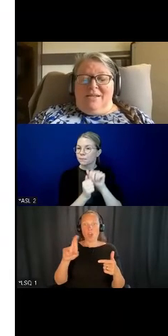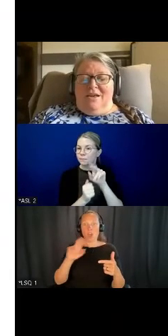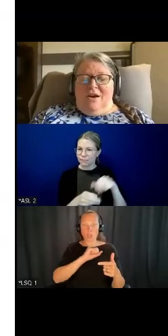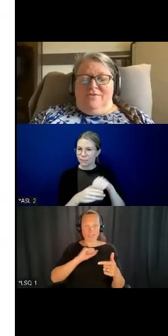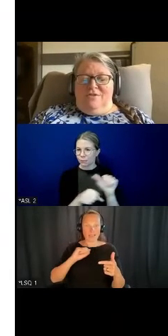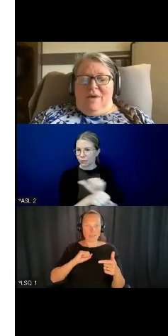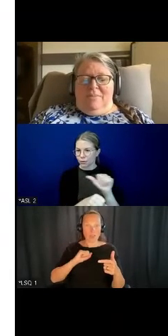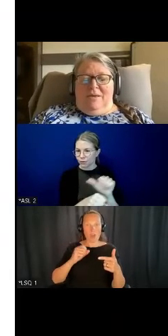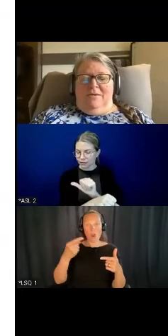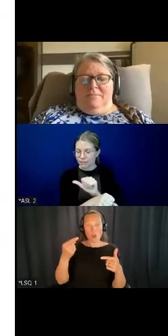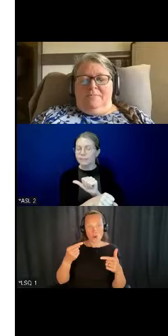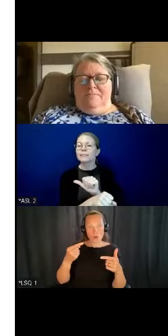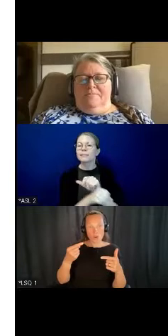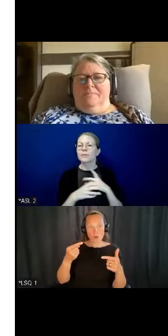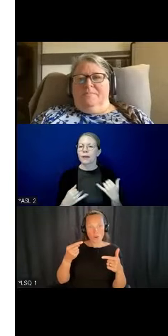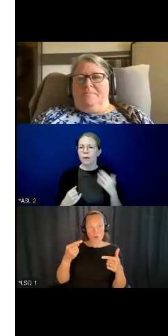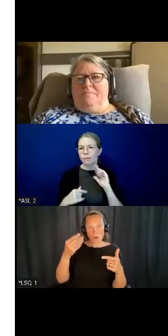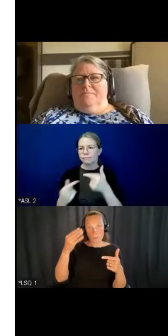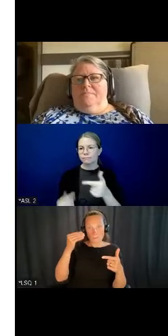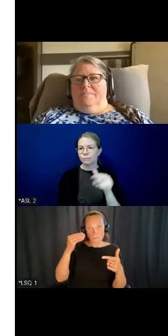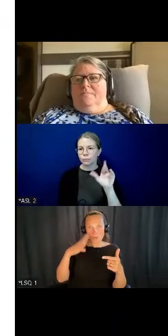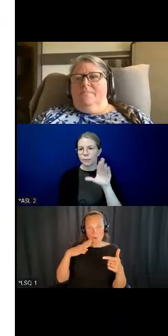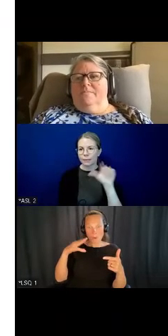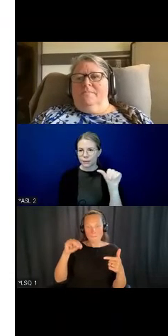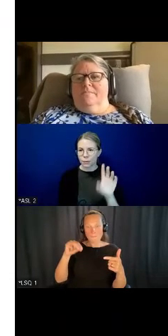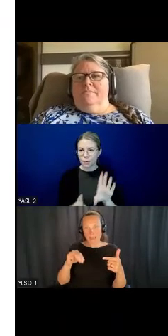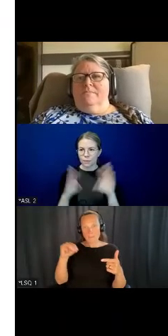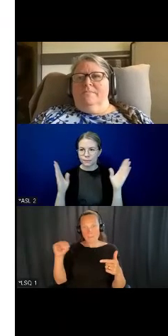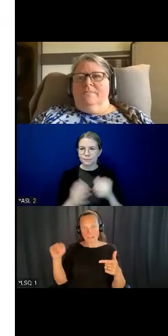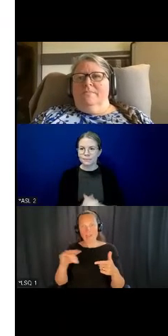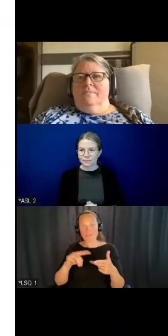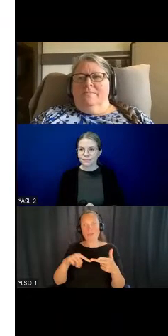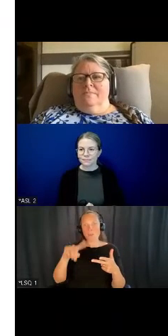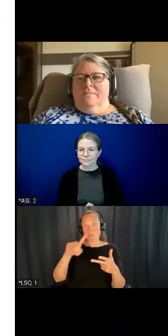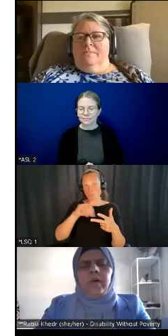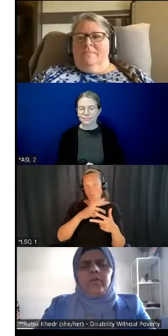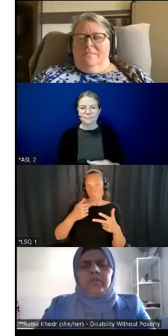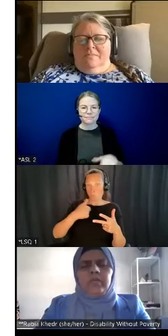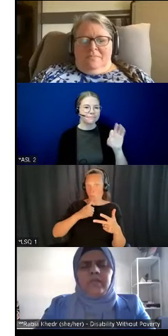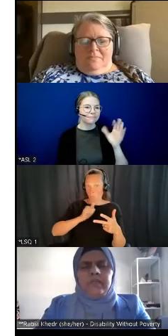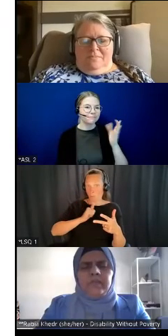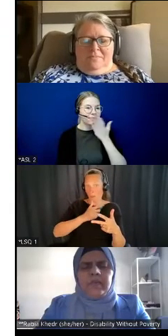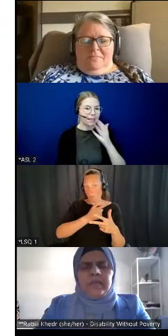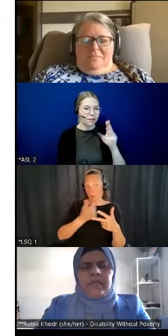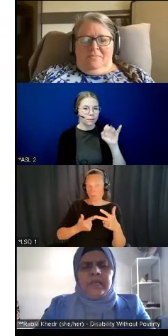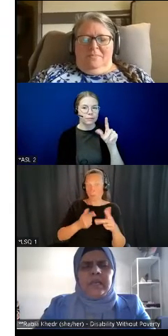I'LL PASS IT OFF TO RABIA. >> Rabia Khedr: THANK YOU VERY MUCH, MICHELLE. WELCOME, EVERYBODY.